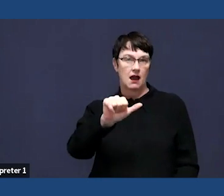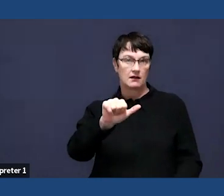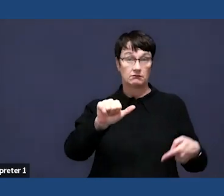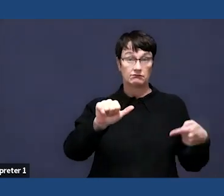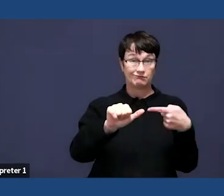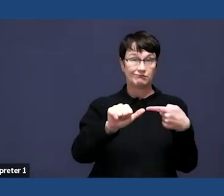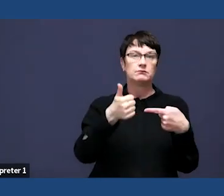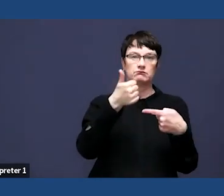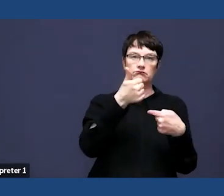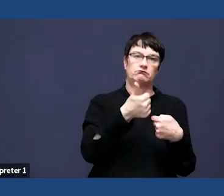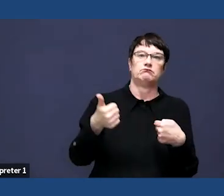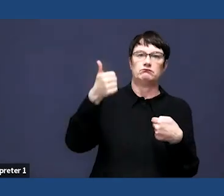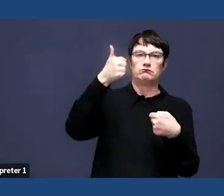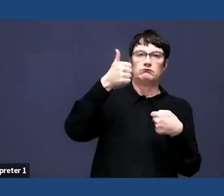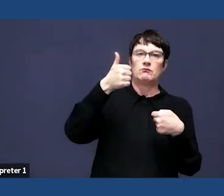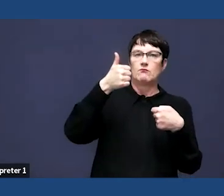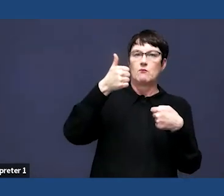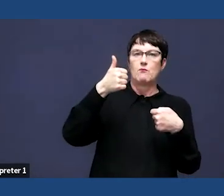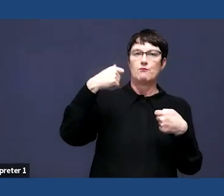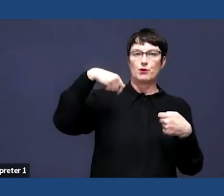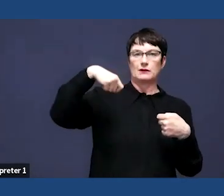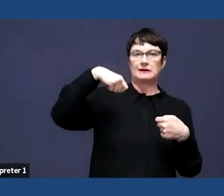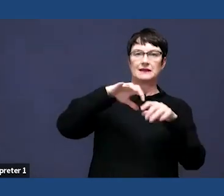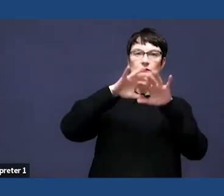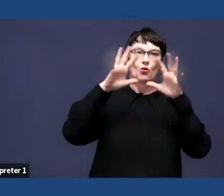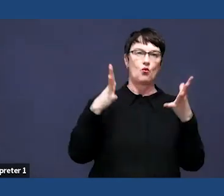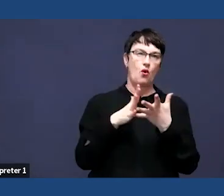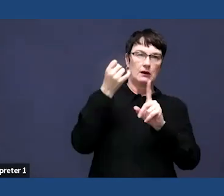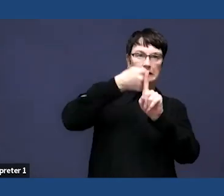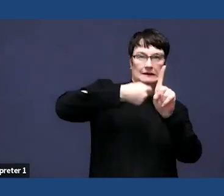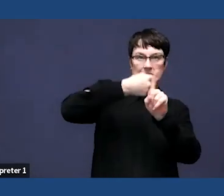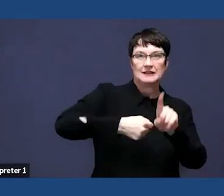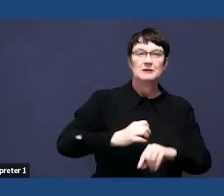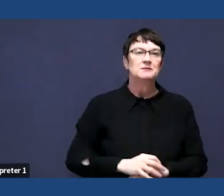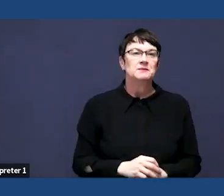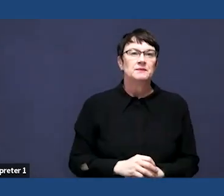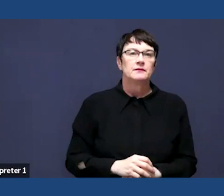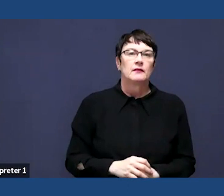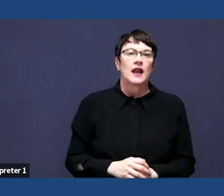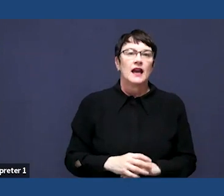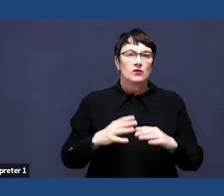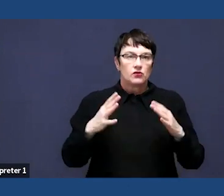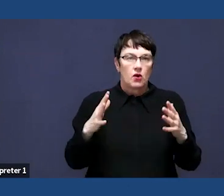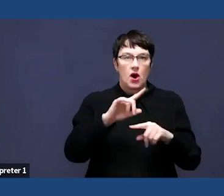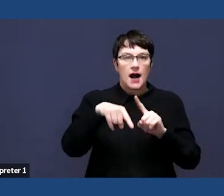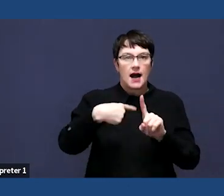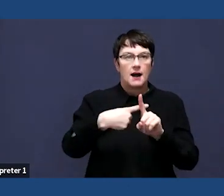Number one is why, do we care about the UN Convention on the Rights of Older Persons?